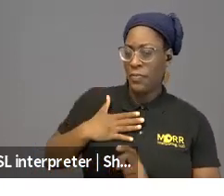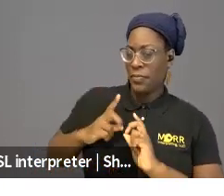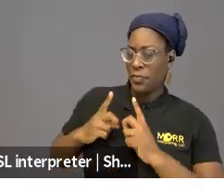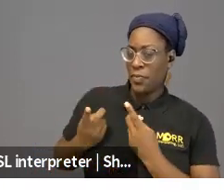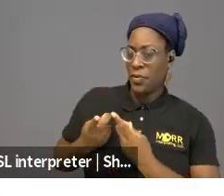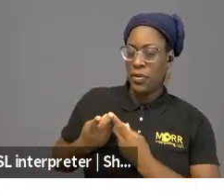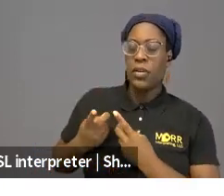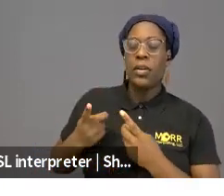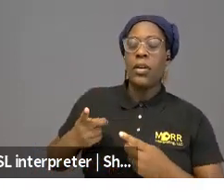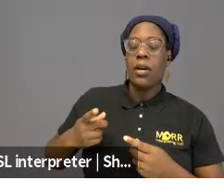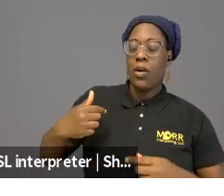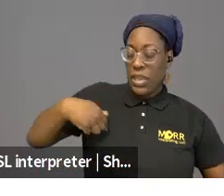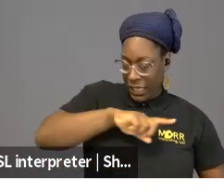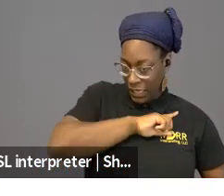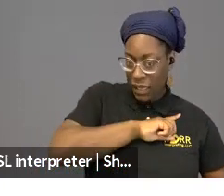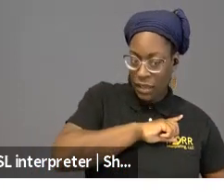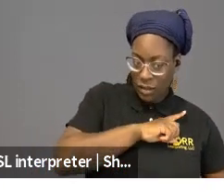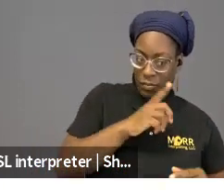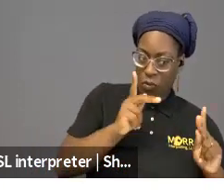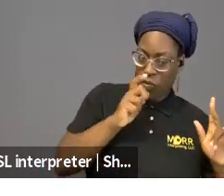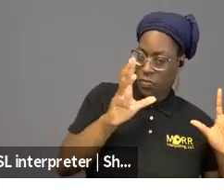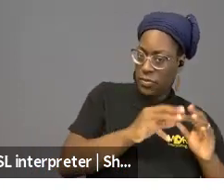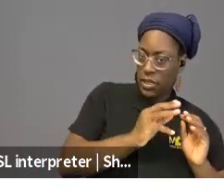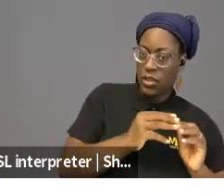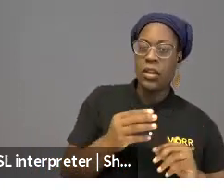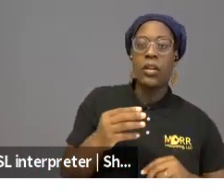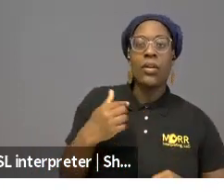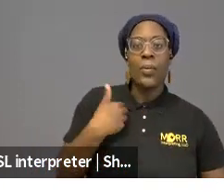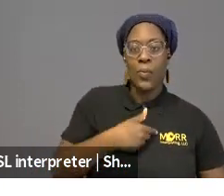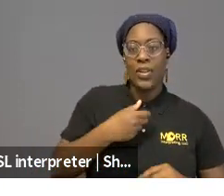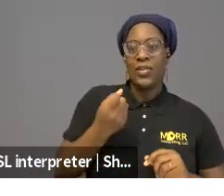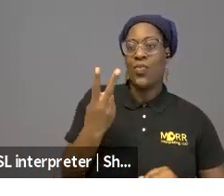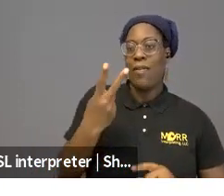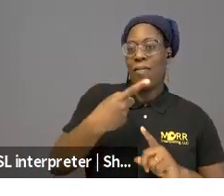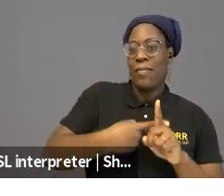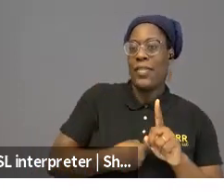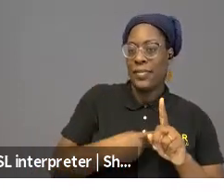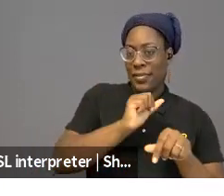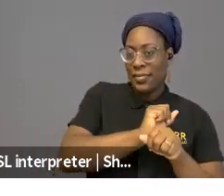So during the summer, even though all of our programs are still moving along, we were able